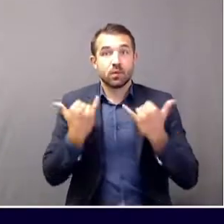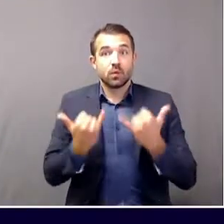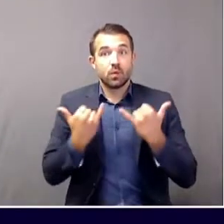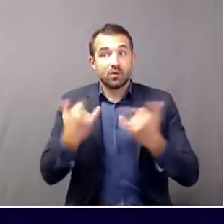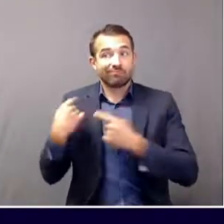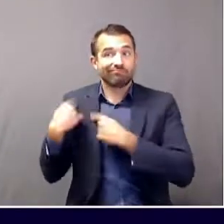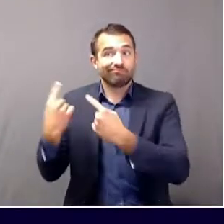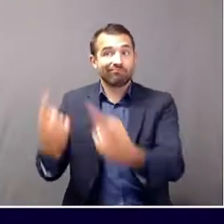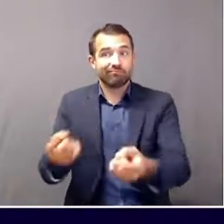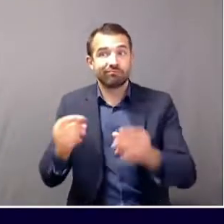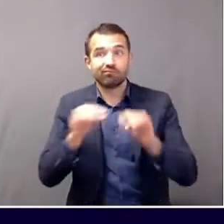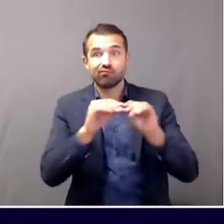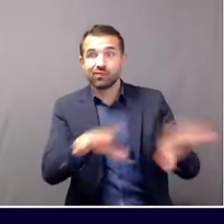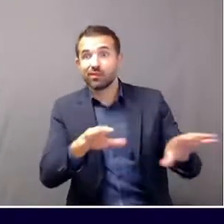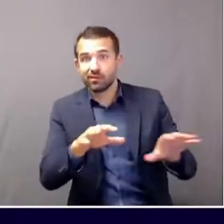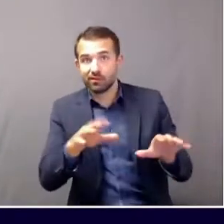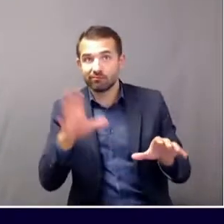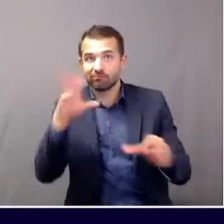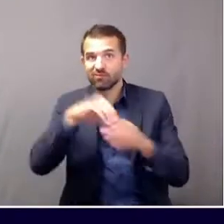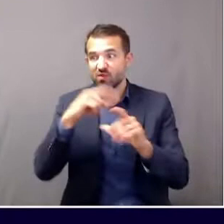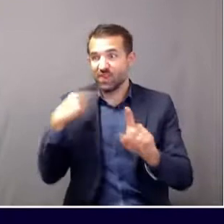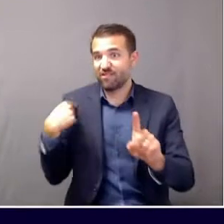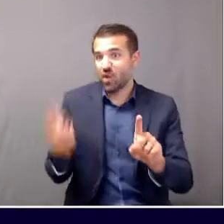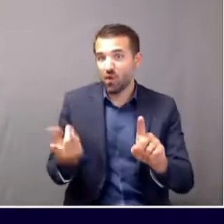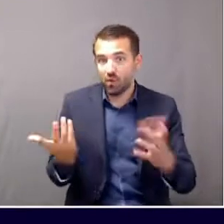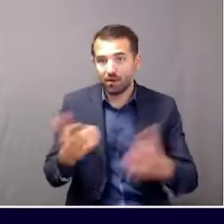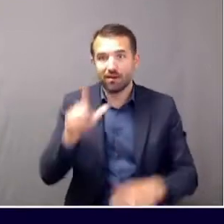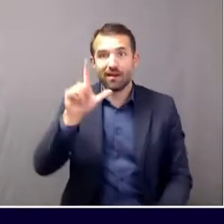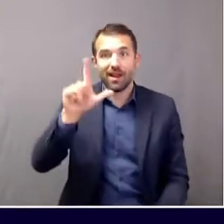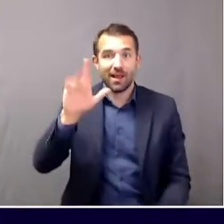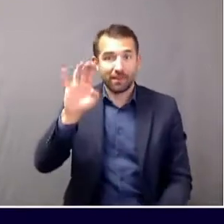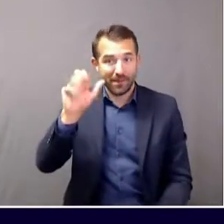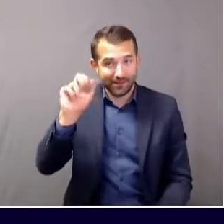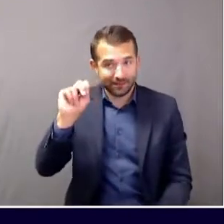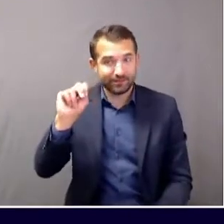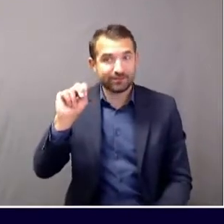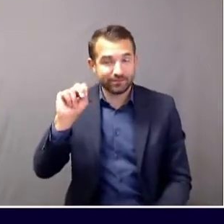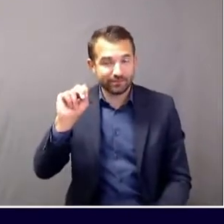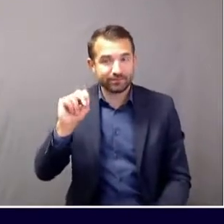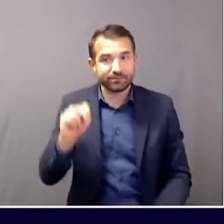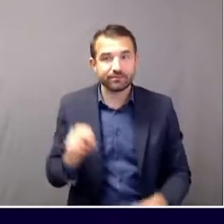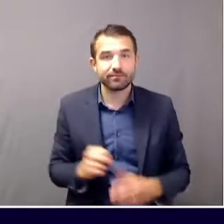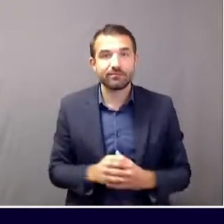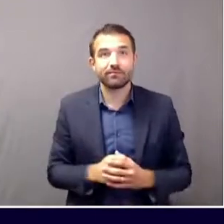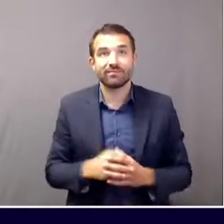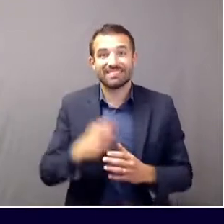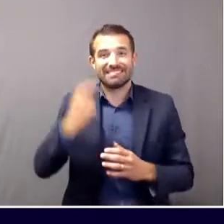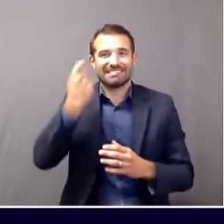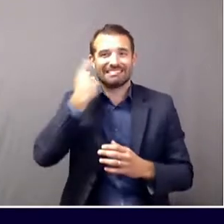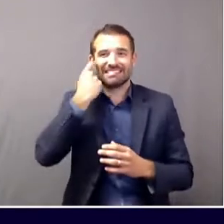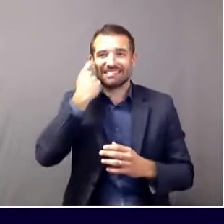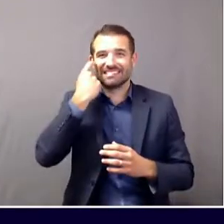been involved at the LL bean distribution